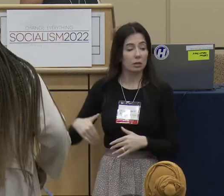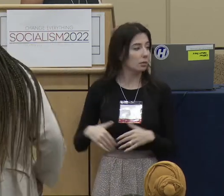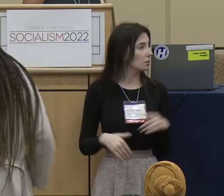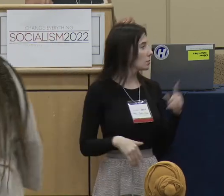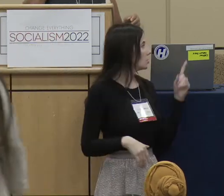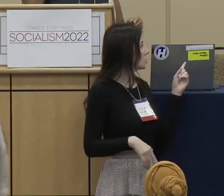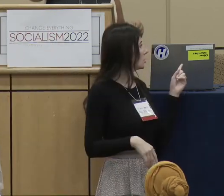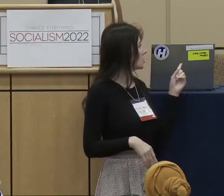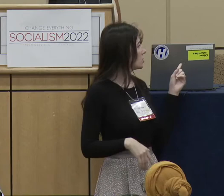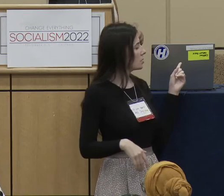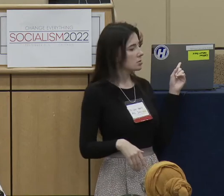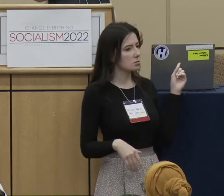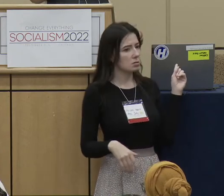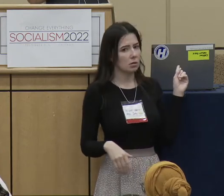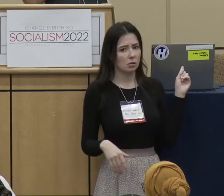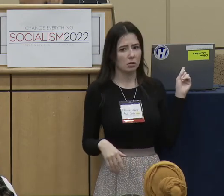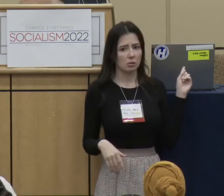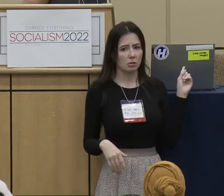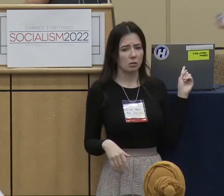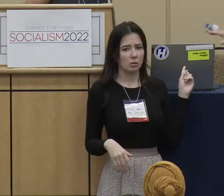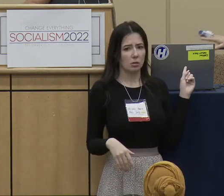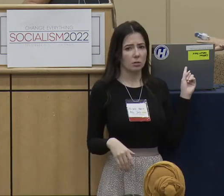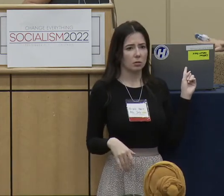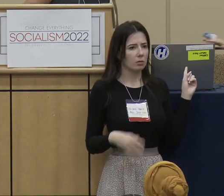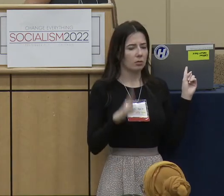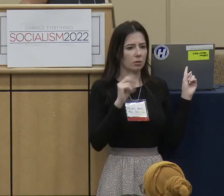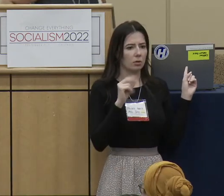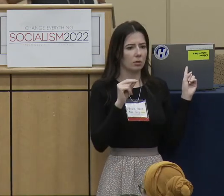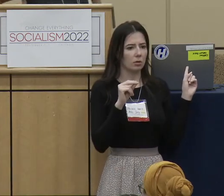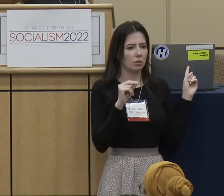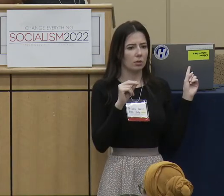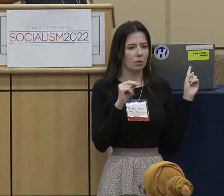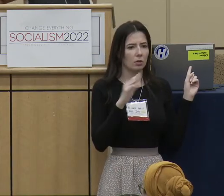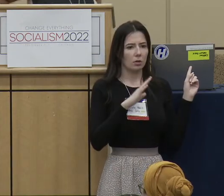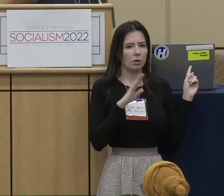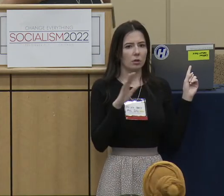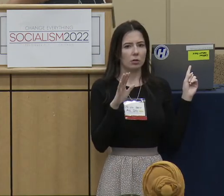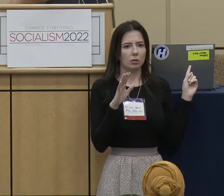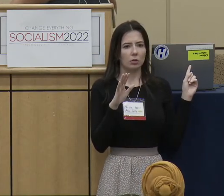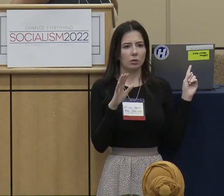≫ BARBARA: Good question. We need to always be --